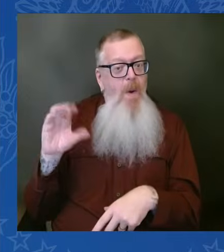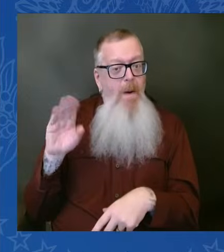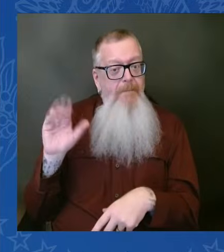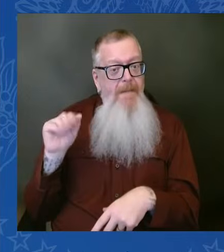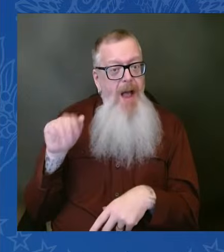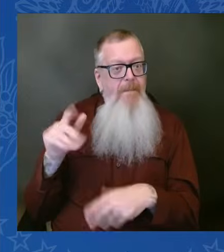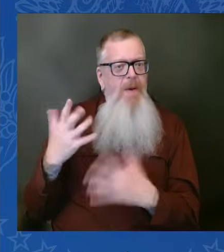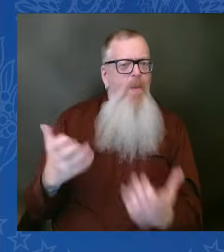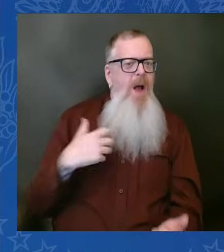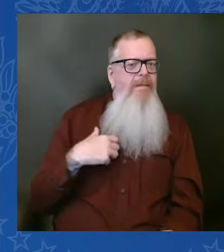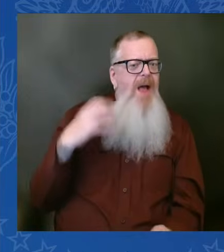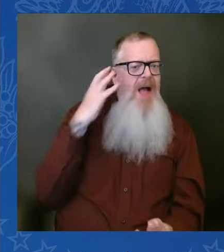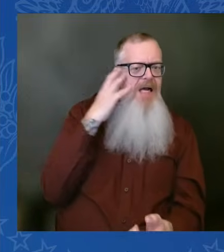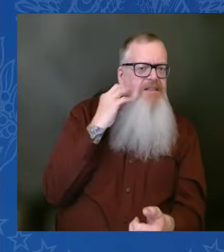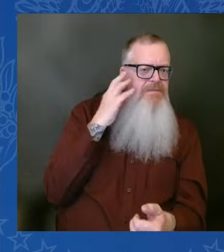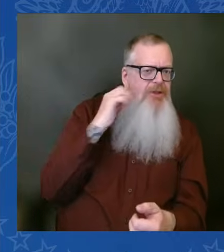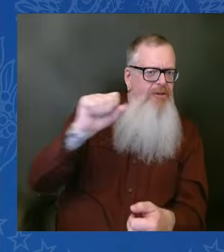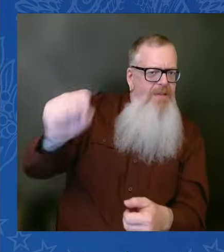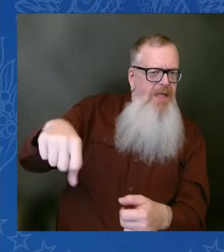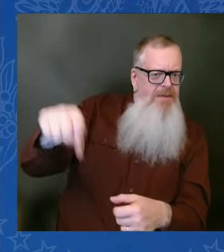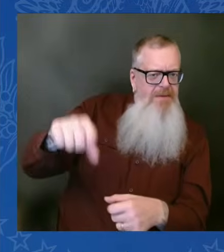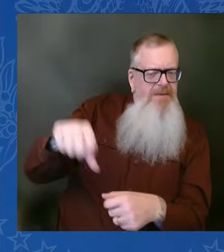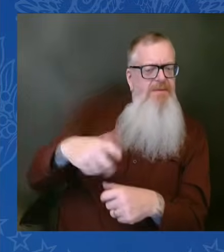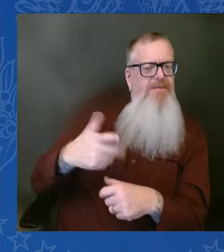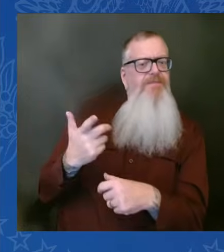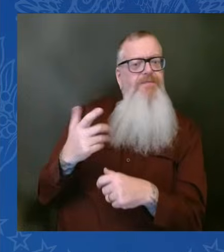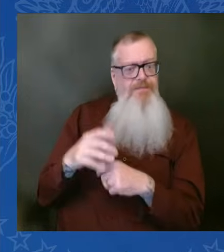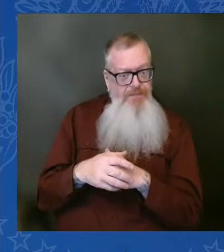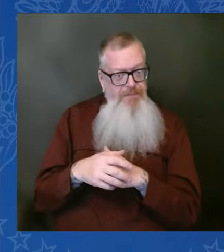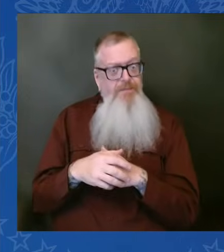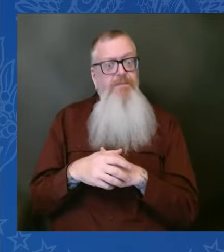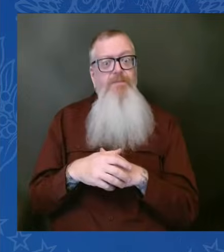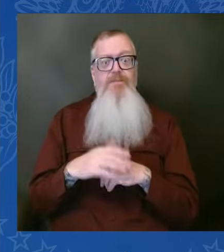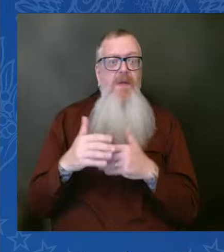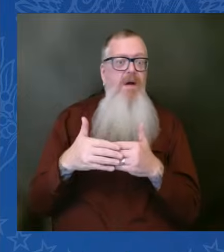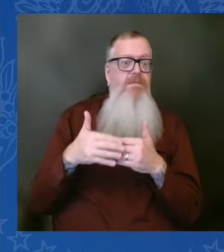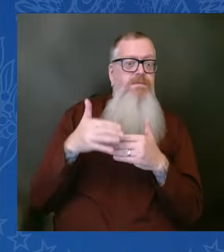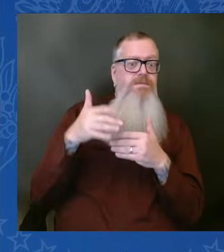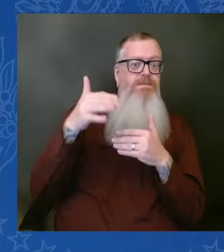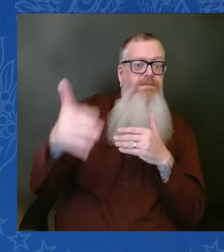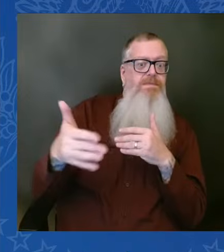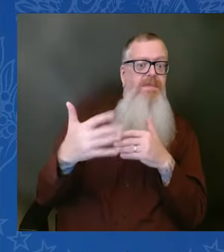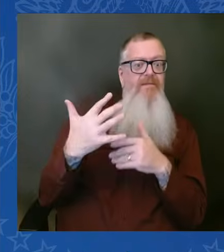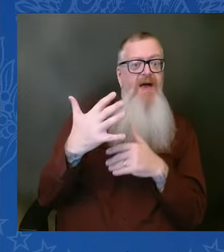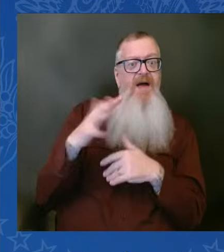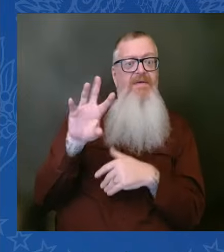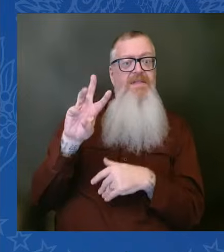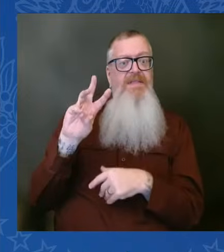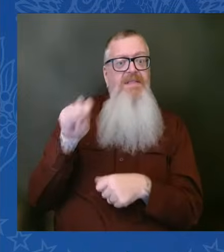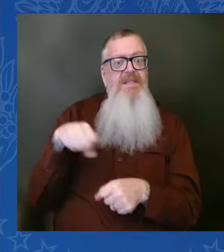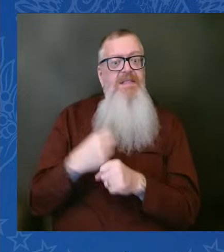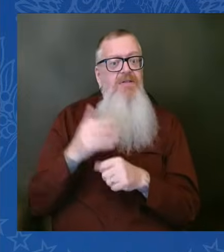And so, about five years, six years in, I decided to go up to the Senate dining room -- I’m president of the Senate -- to sit at the table